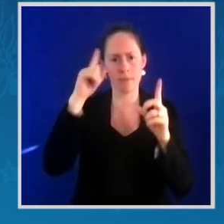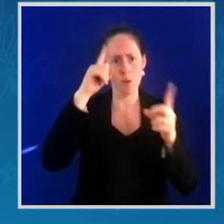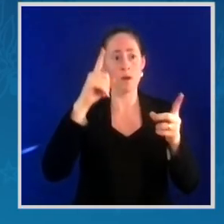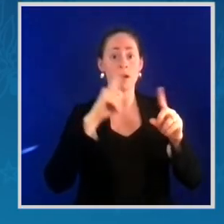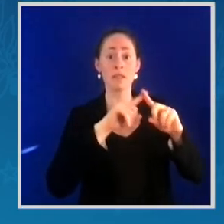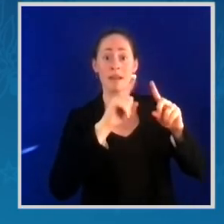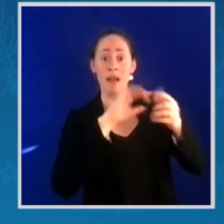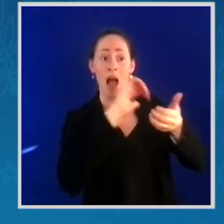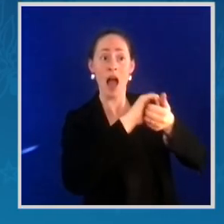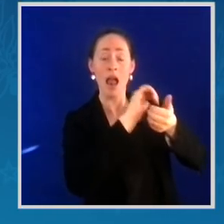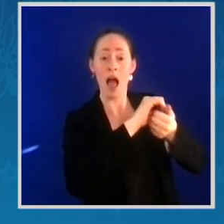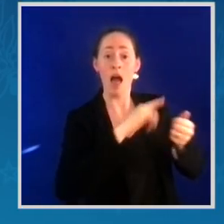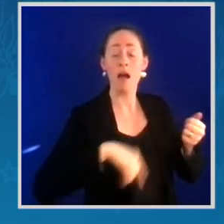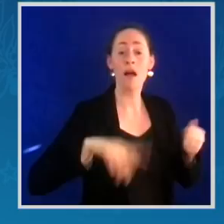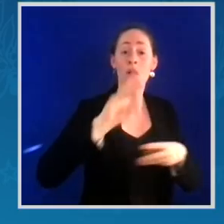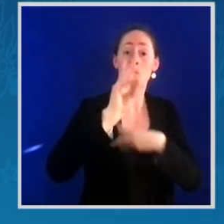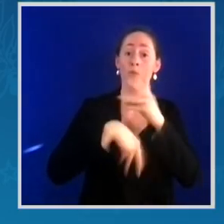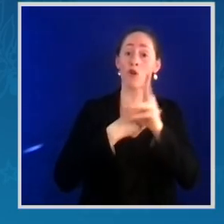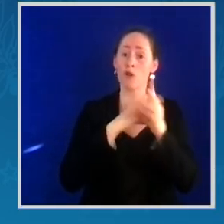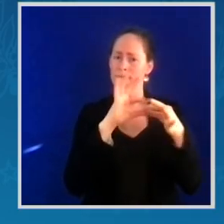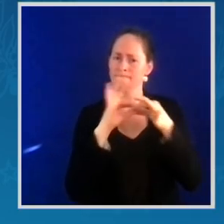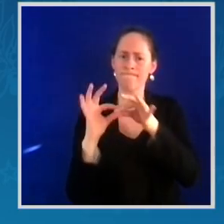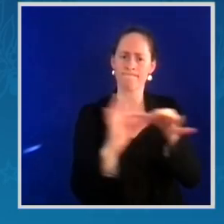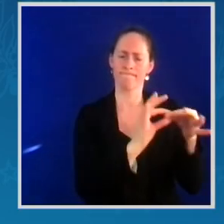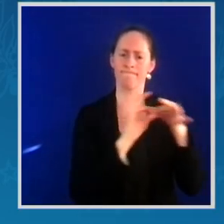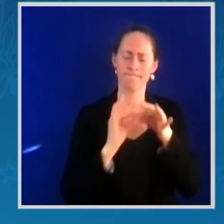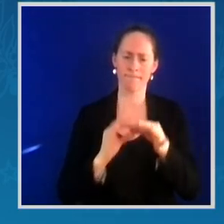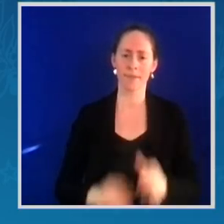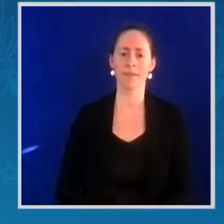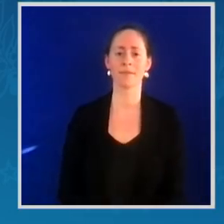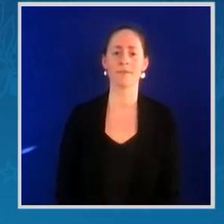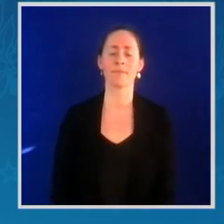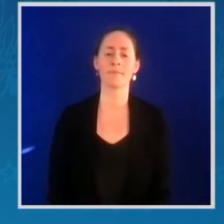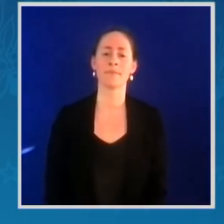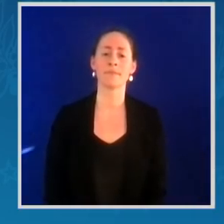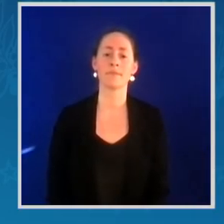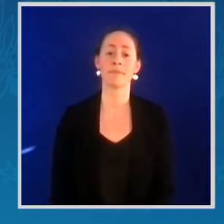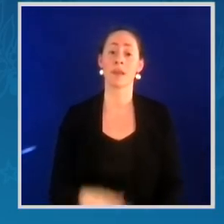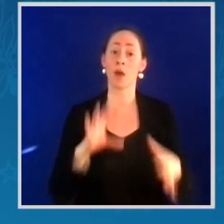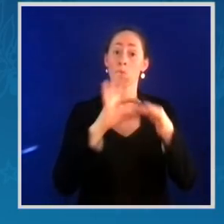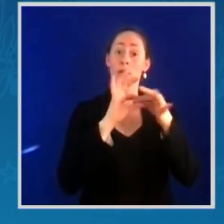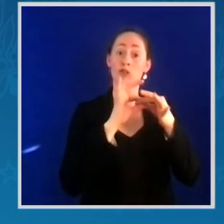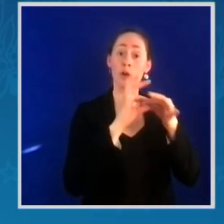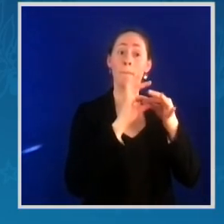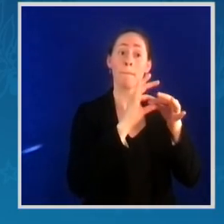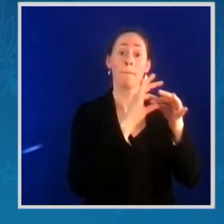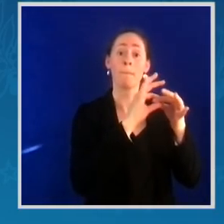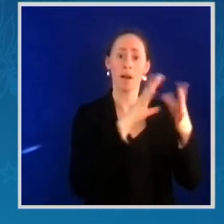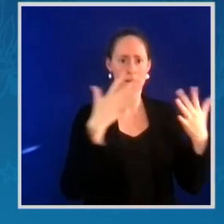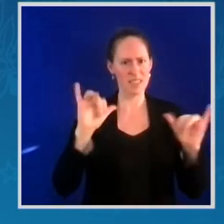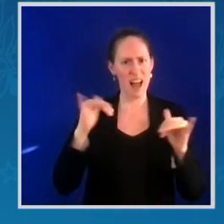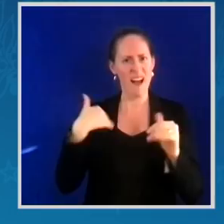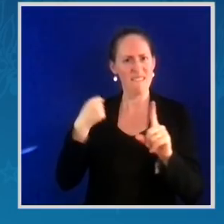have an impact to us domestically. We understand that what happens abroad matters